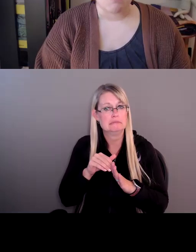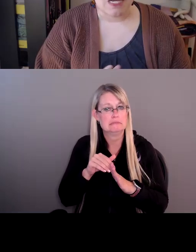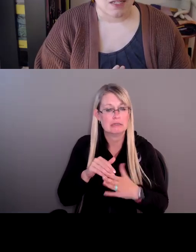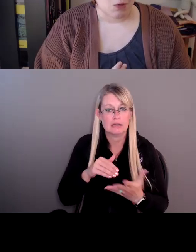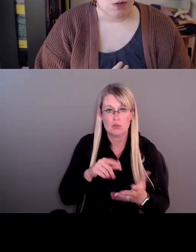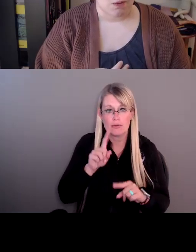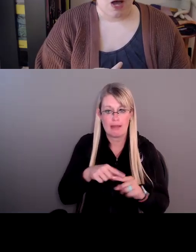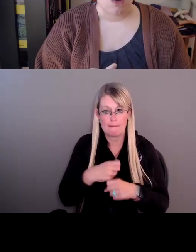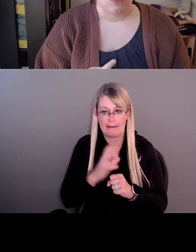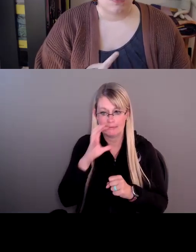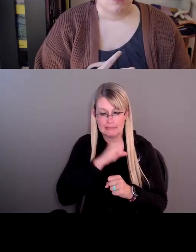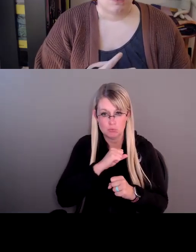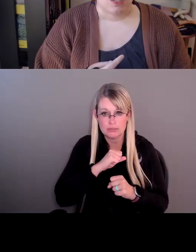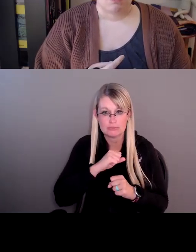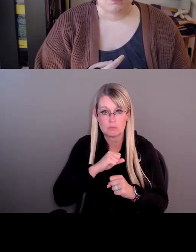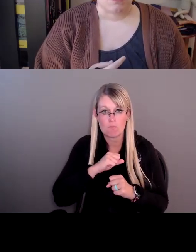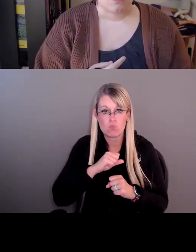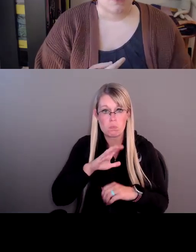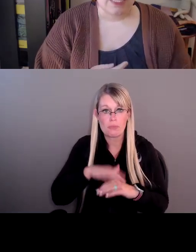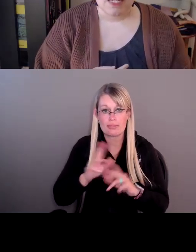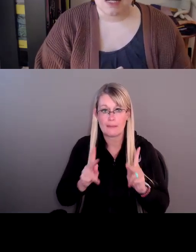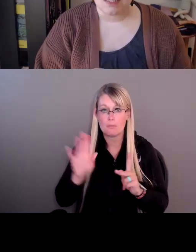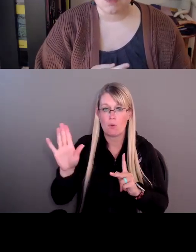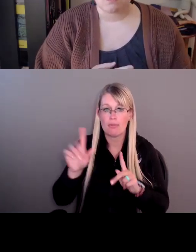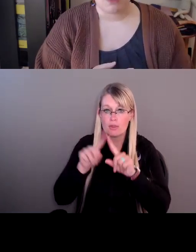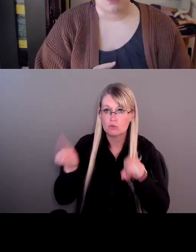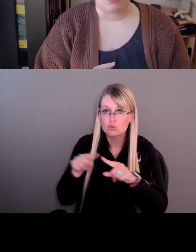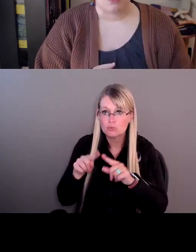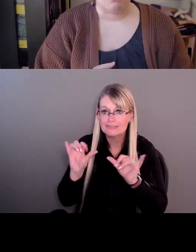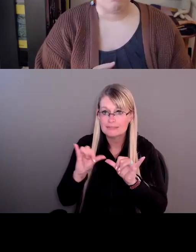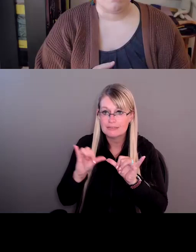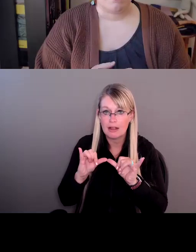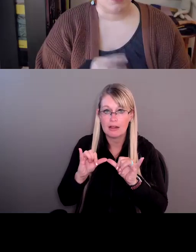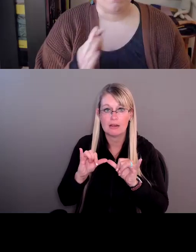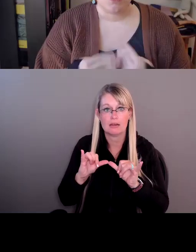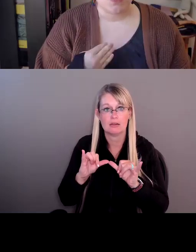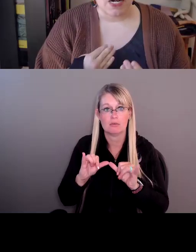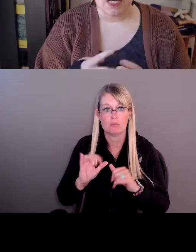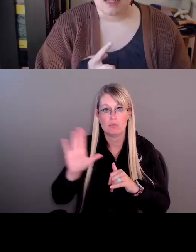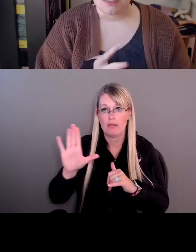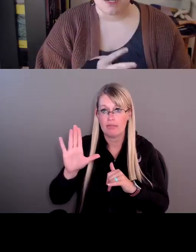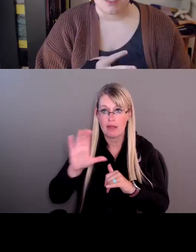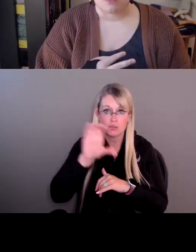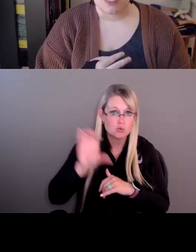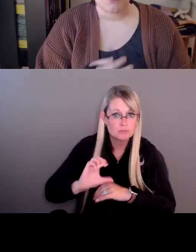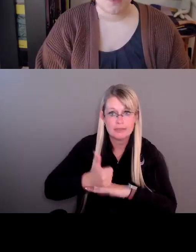make up some don't make assumptions about people's screen sizes, their resume settings, their browser